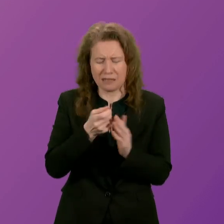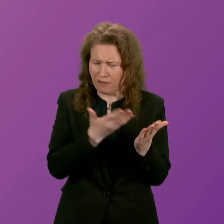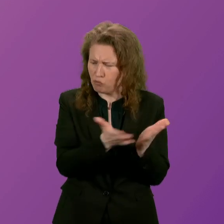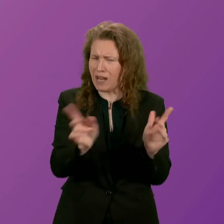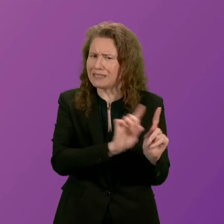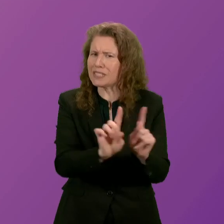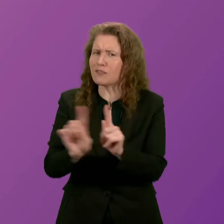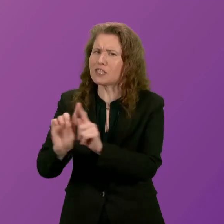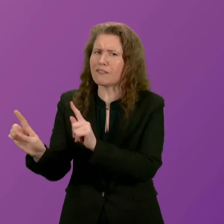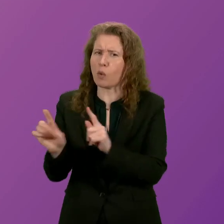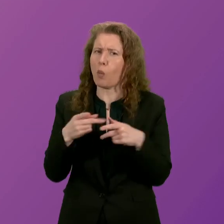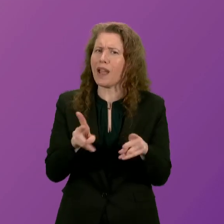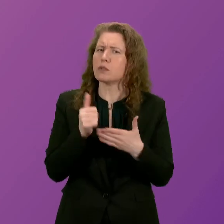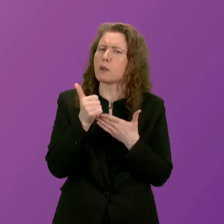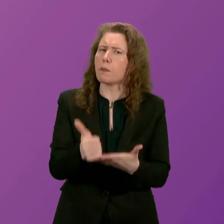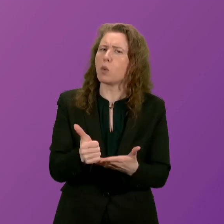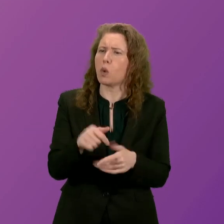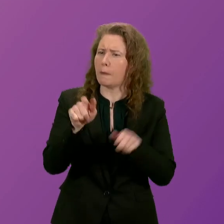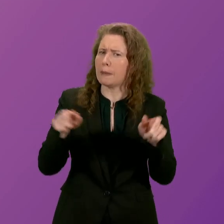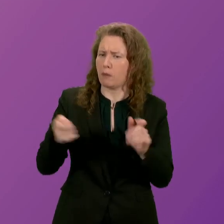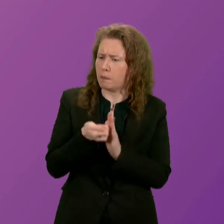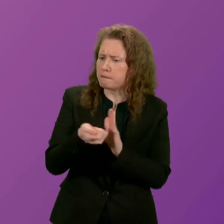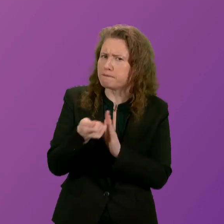of measures to protect tenants have been put in place by the Scottish Government over the years.